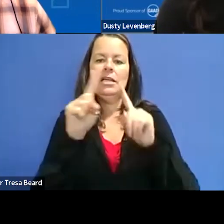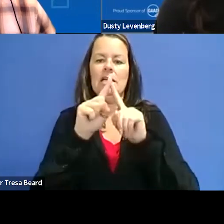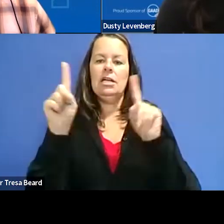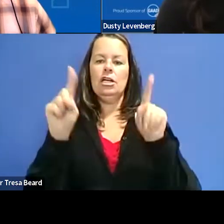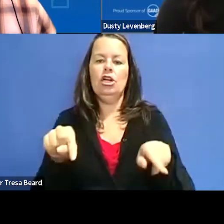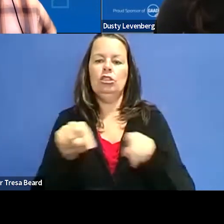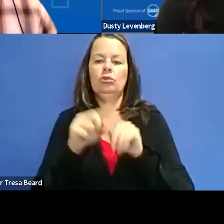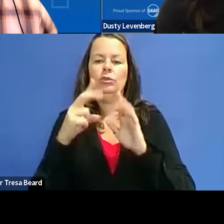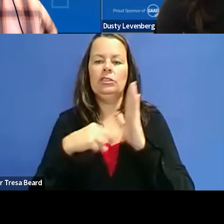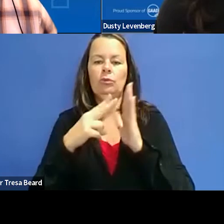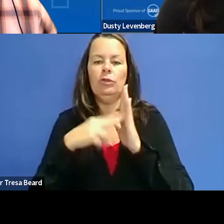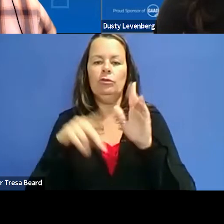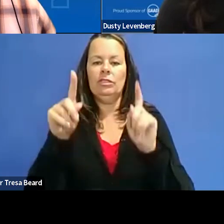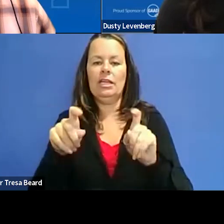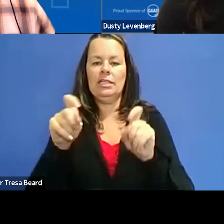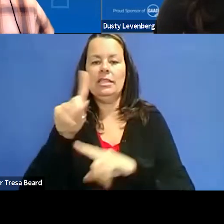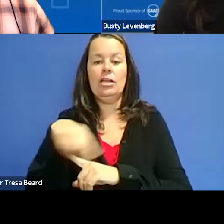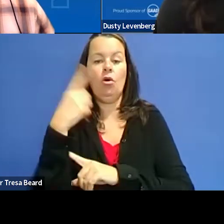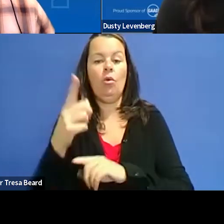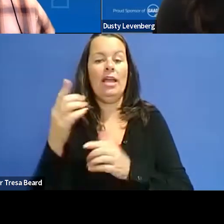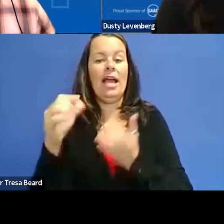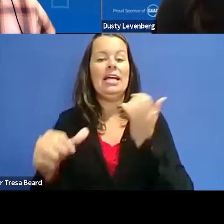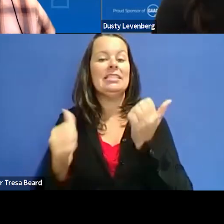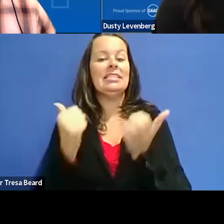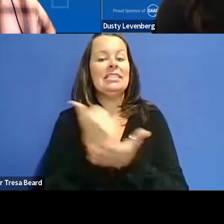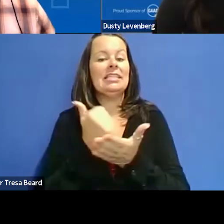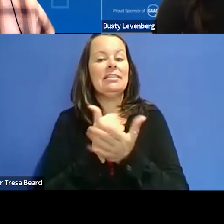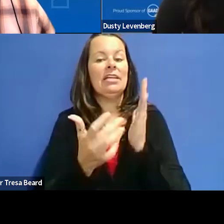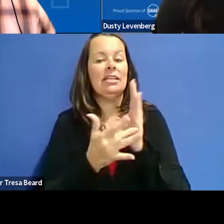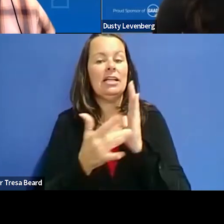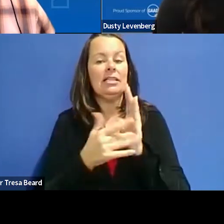And then, what about speech recognition for persons with dexterity impairments,